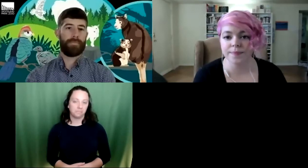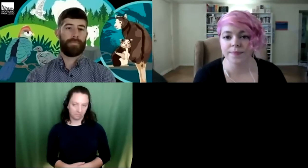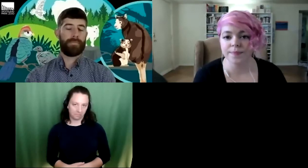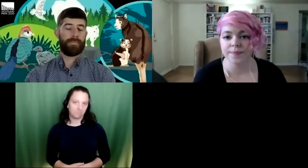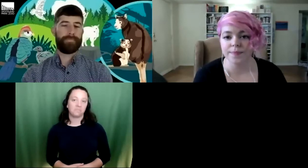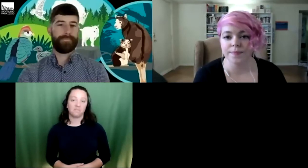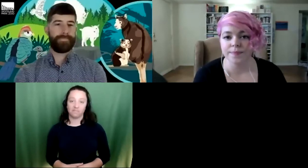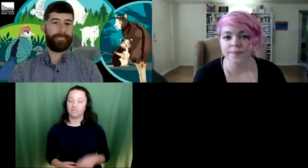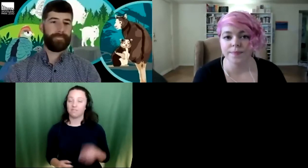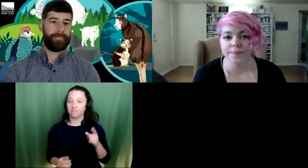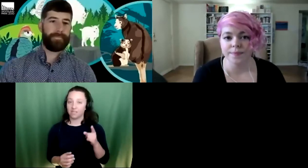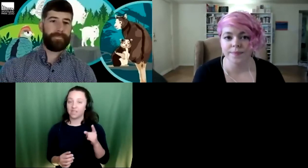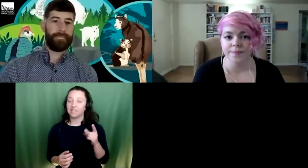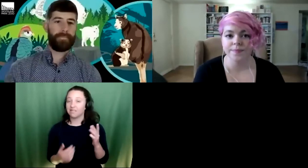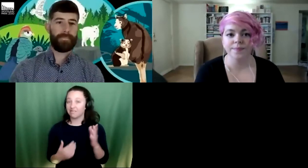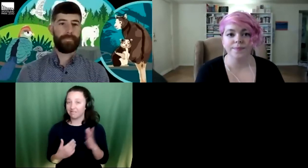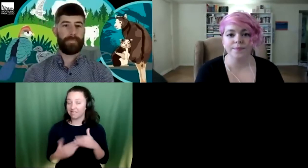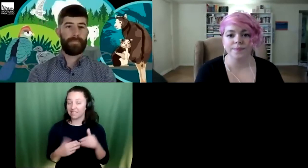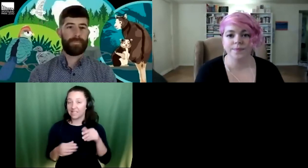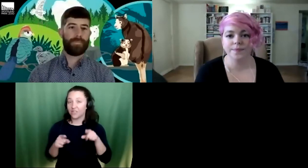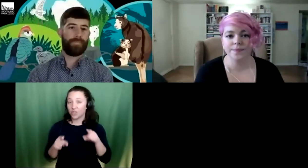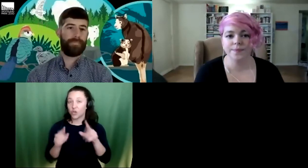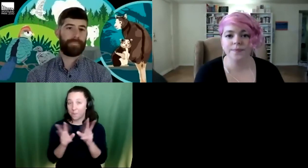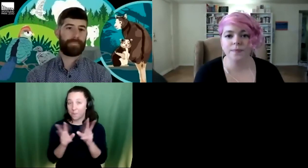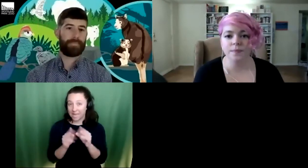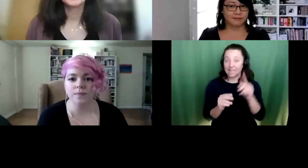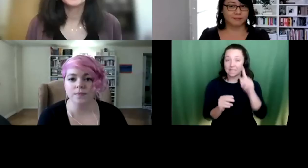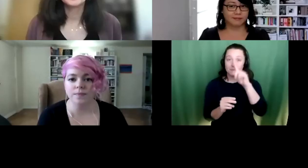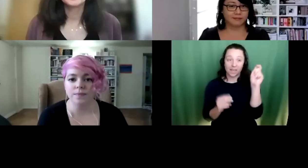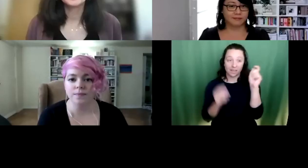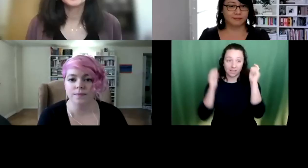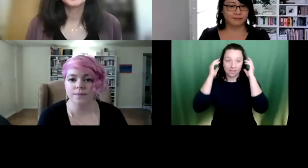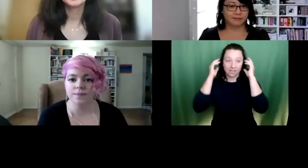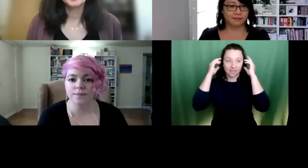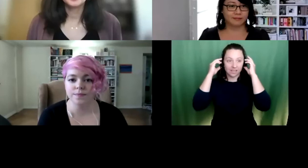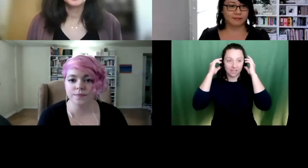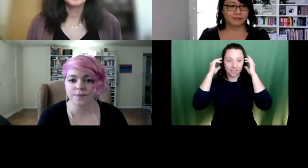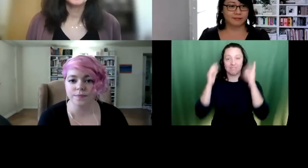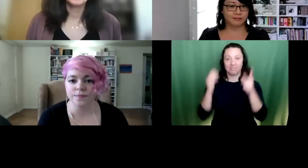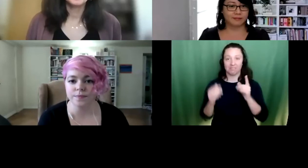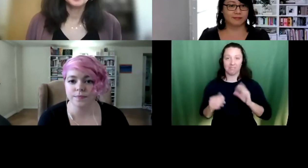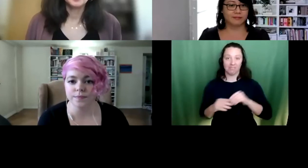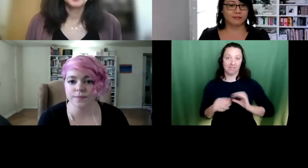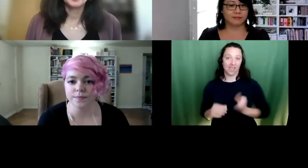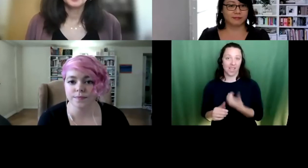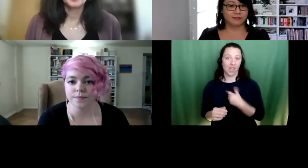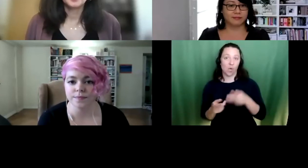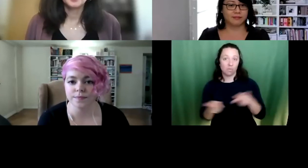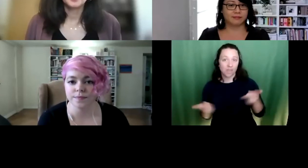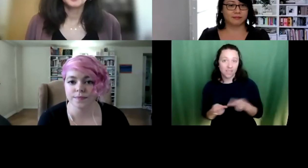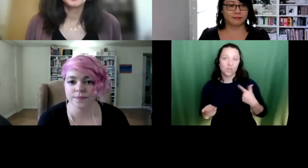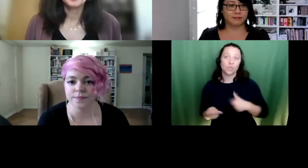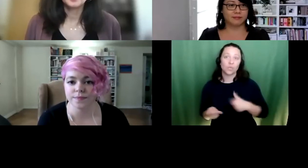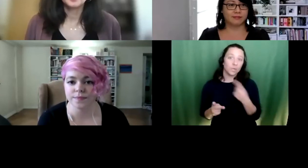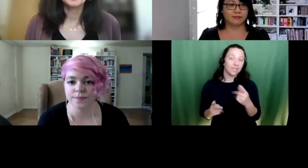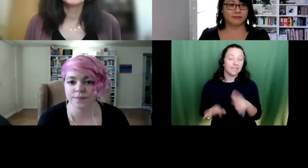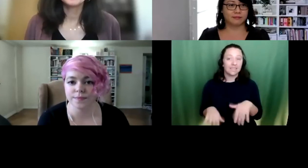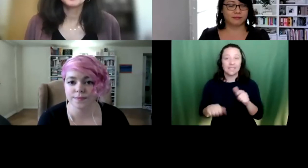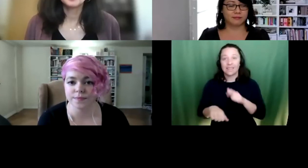arts cultural venue we spend time experiencing in meeting planning for all of these different